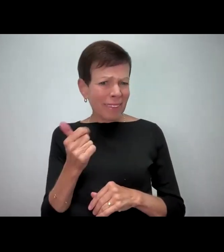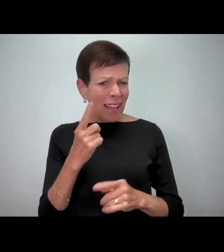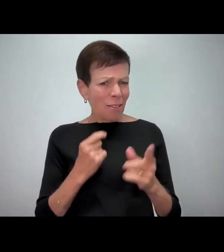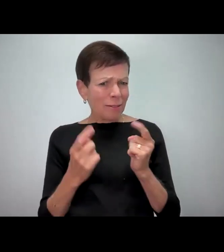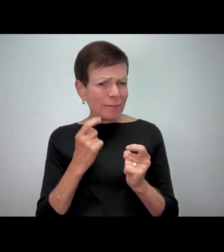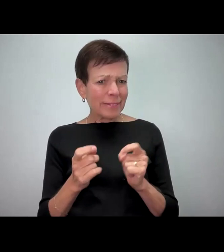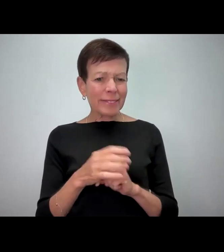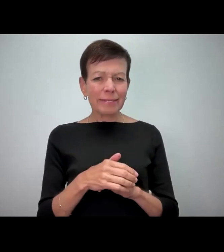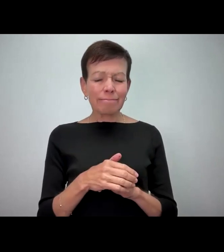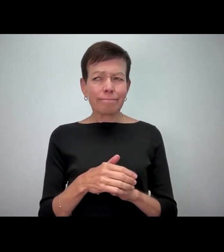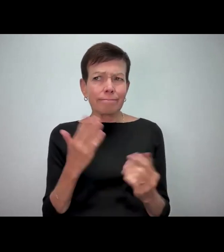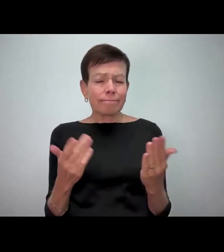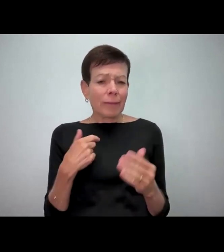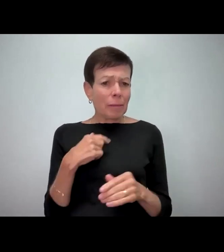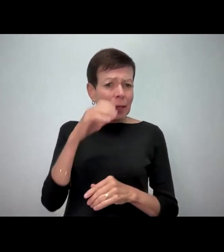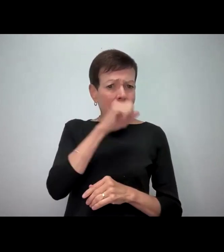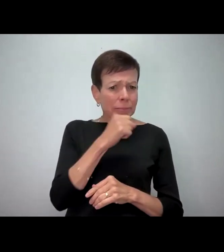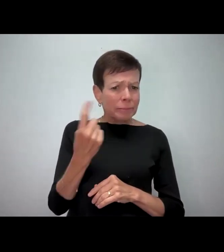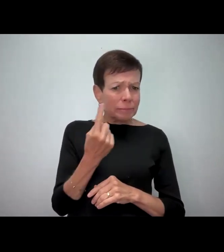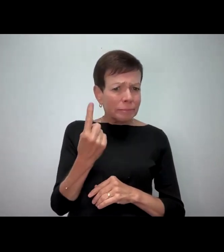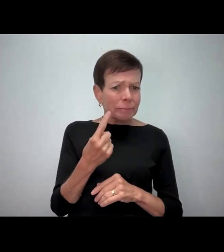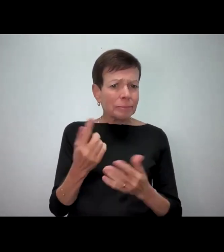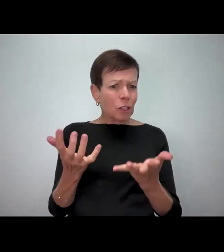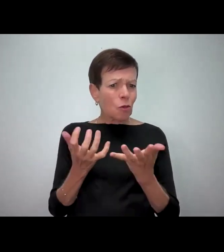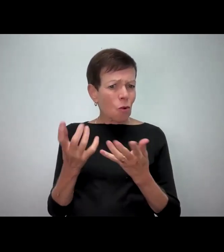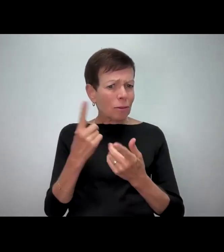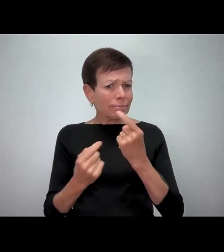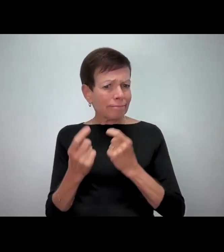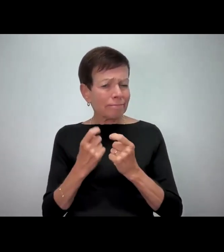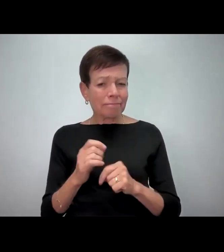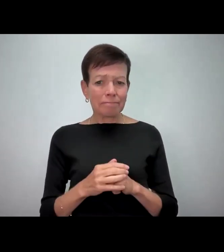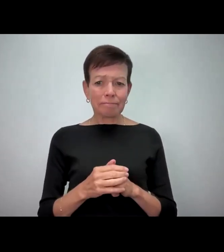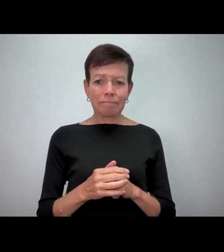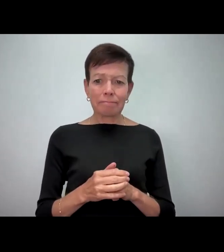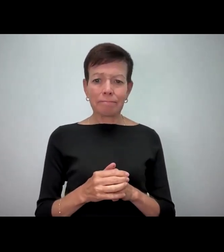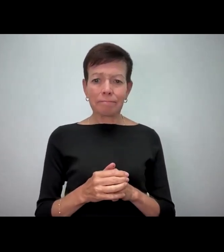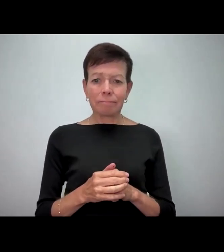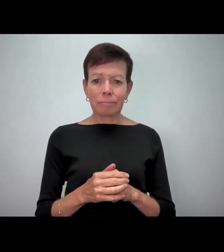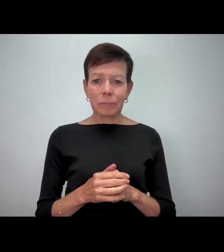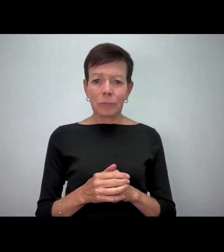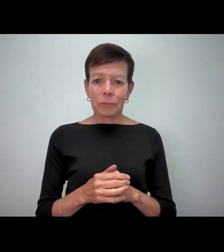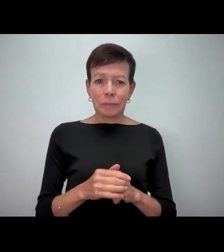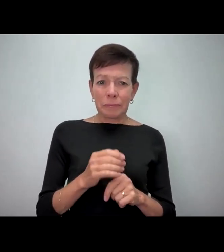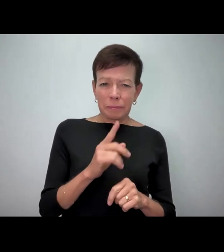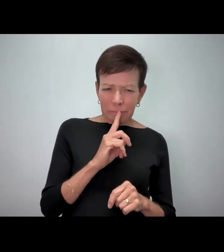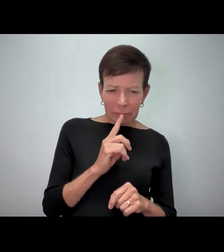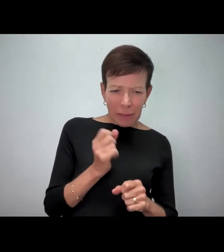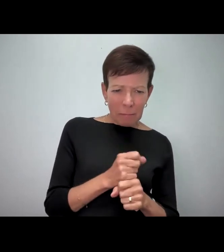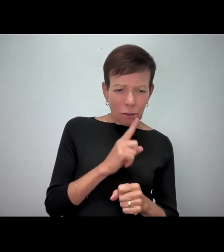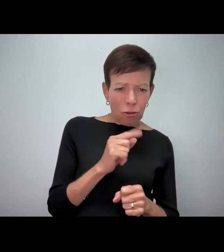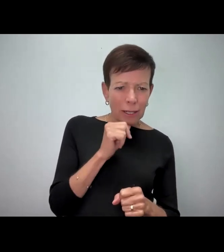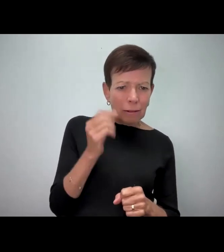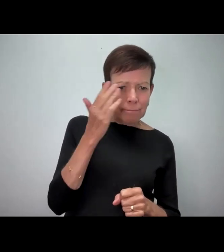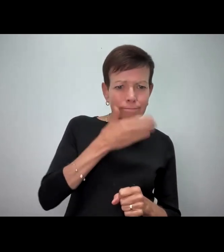gone over that people would like an answer to? I make sure I didn't miss any big things.